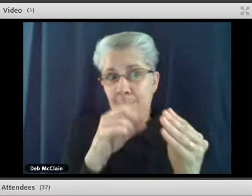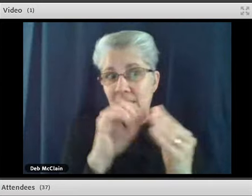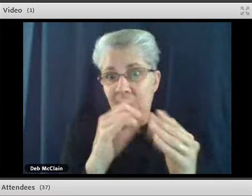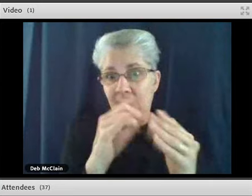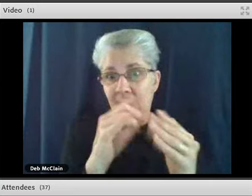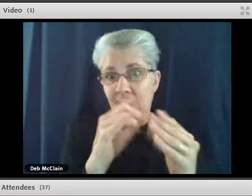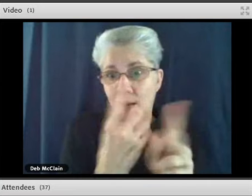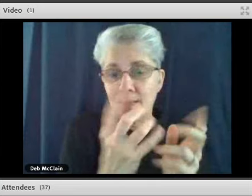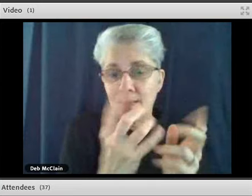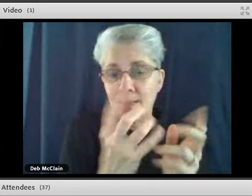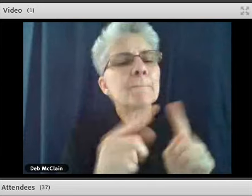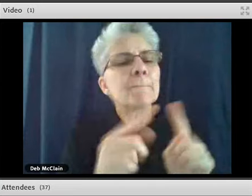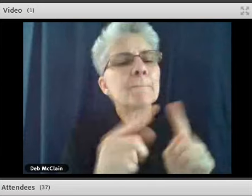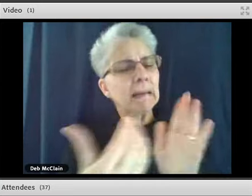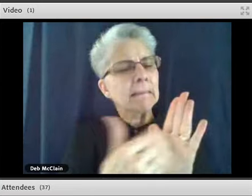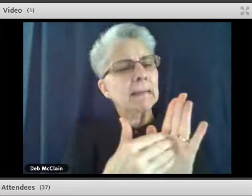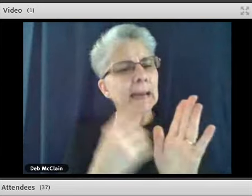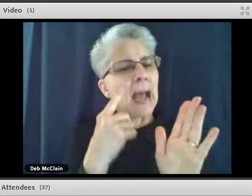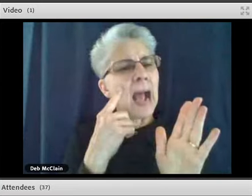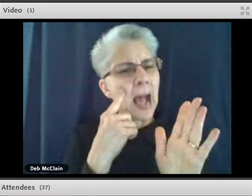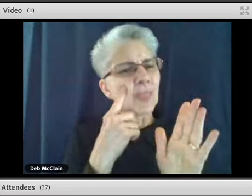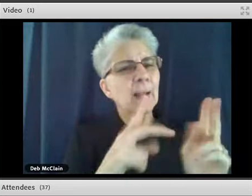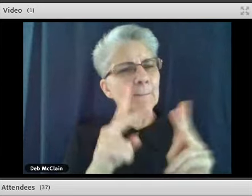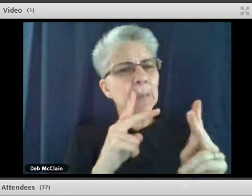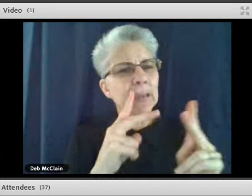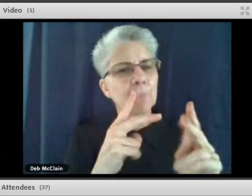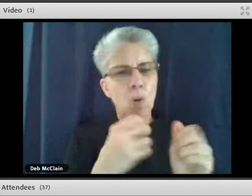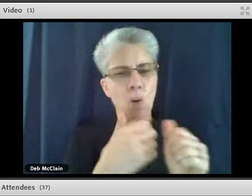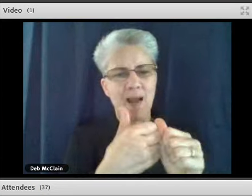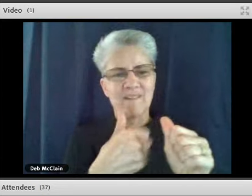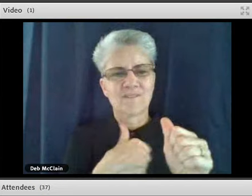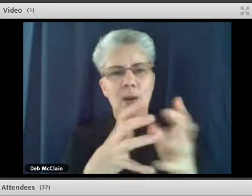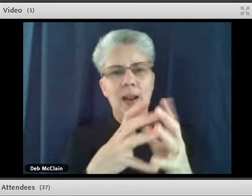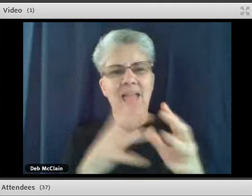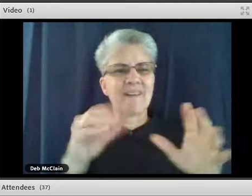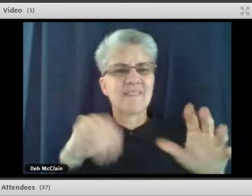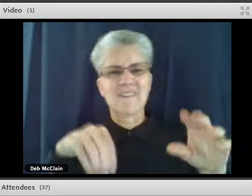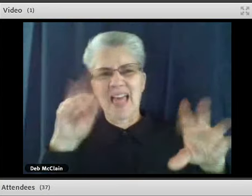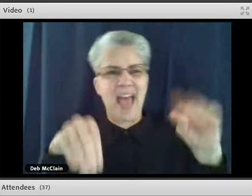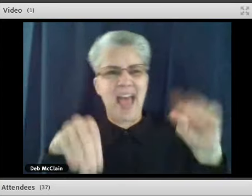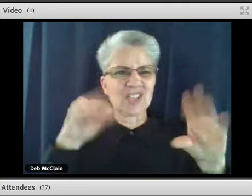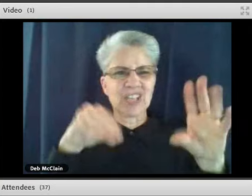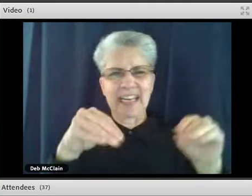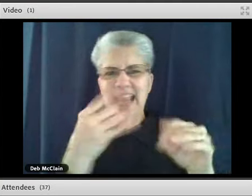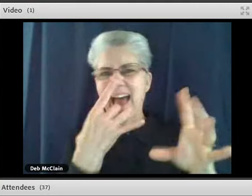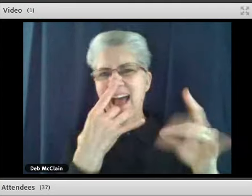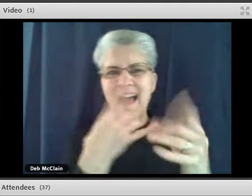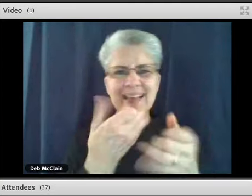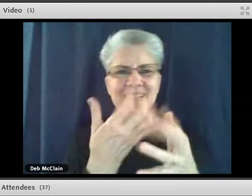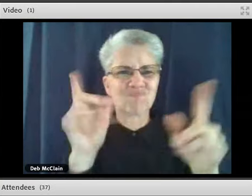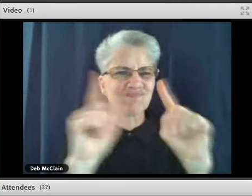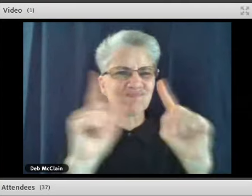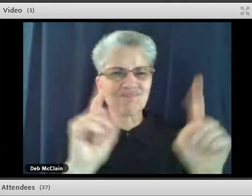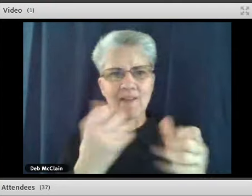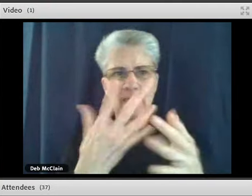And something you wouldn't necessarily think about, right? But again, I think it's -- I think people have gotten away from a lot of the flashy, flashy things